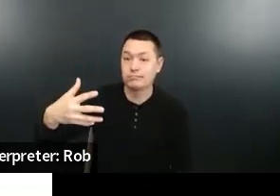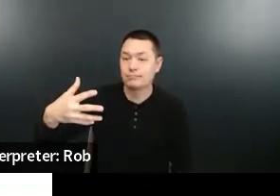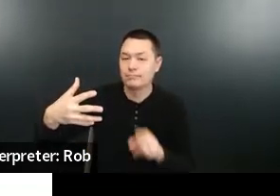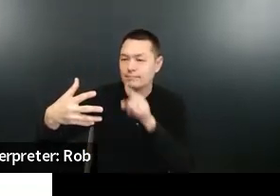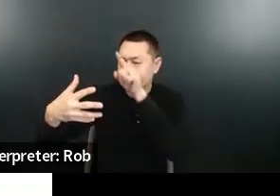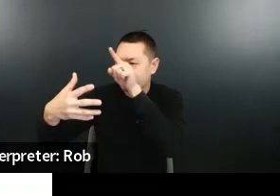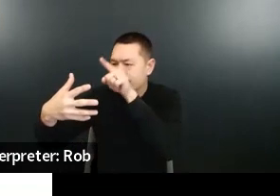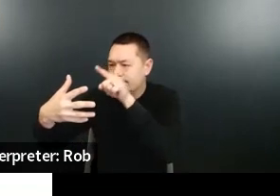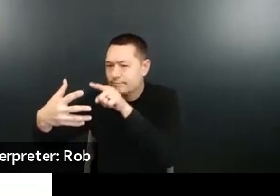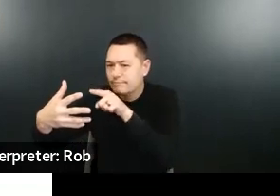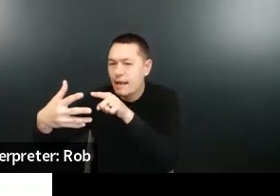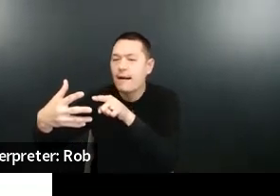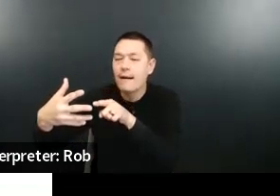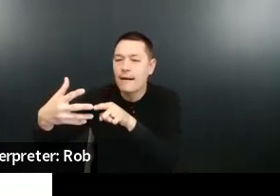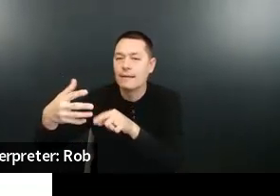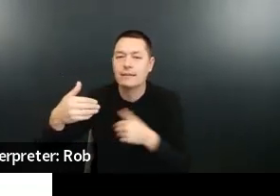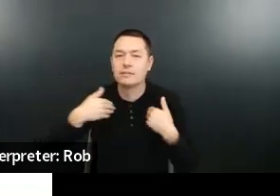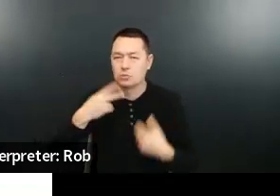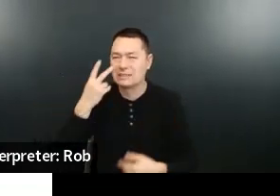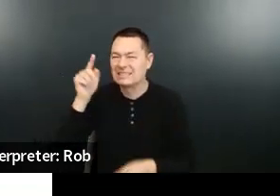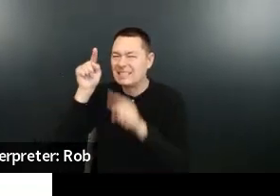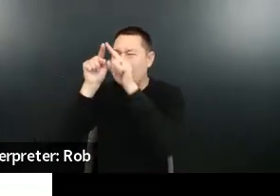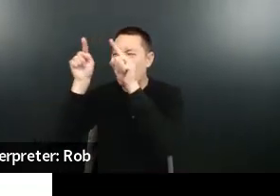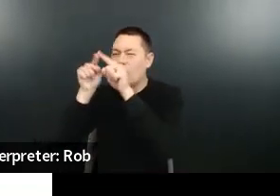in those rectangle boxes, you will get the drop down